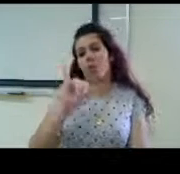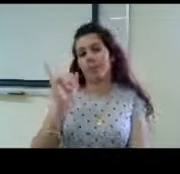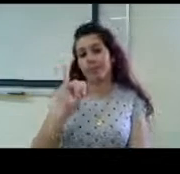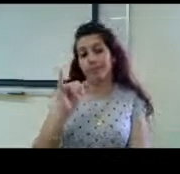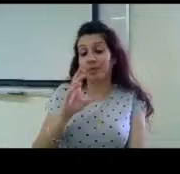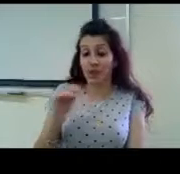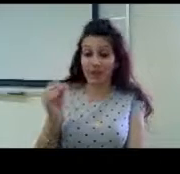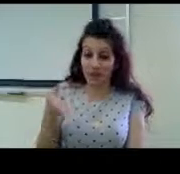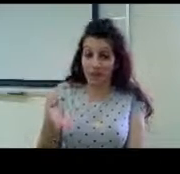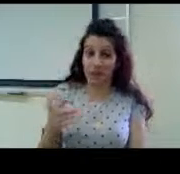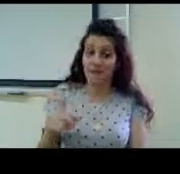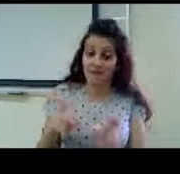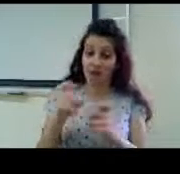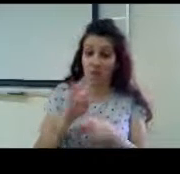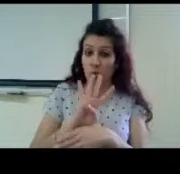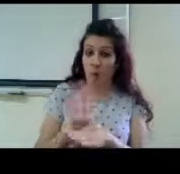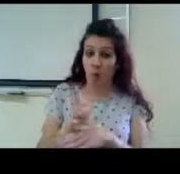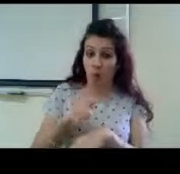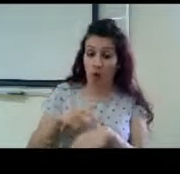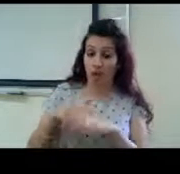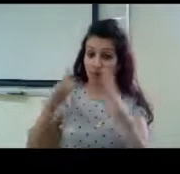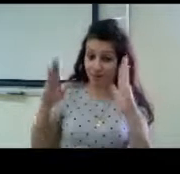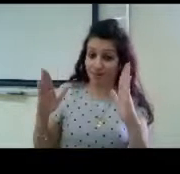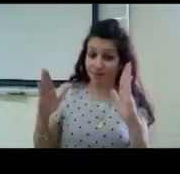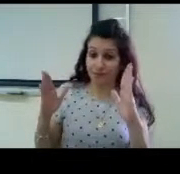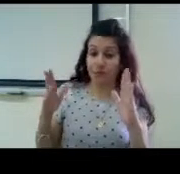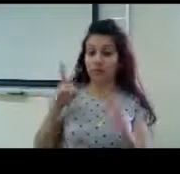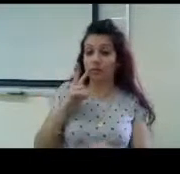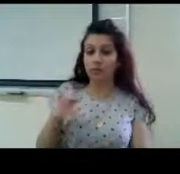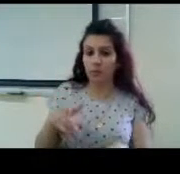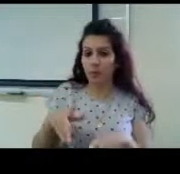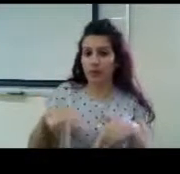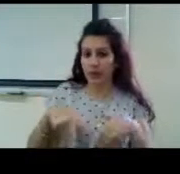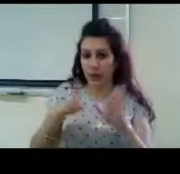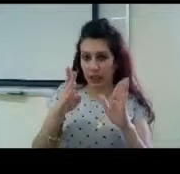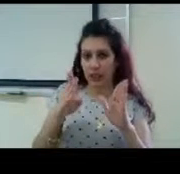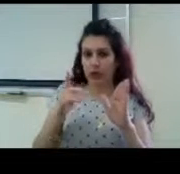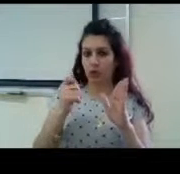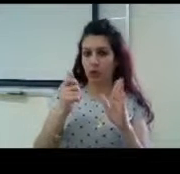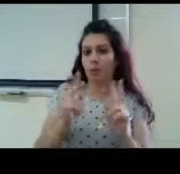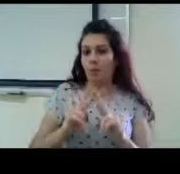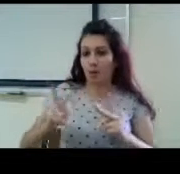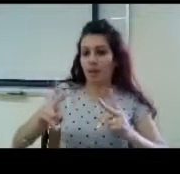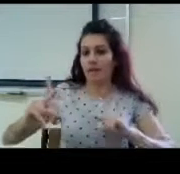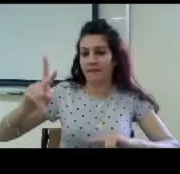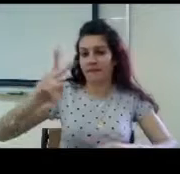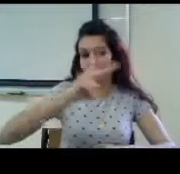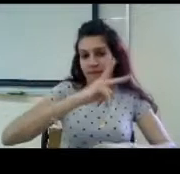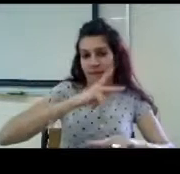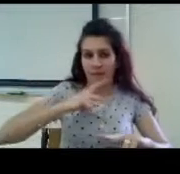brief global overview of the situation related to education during Kovan 19 so